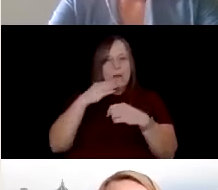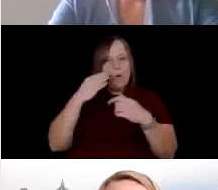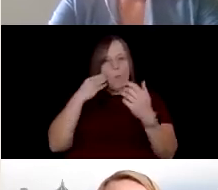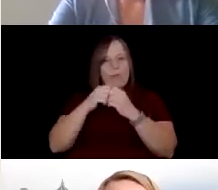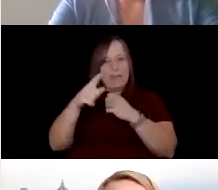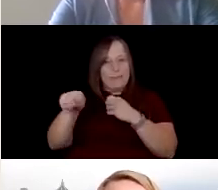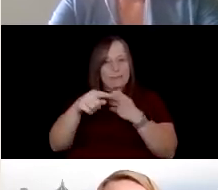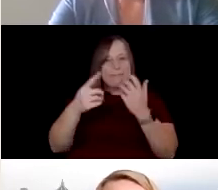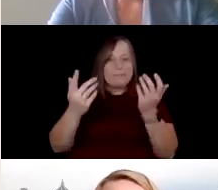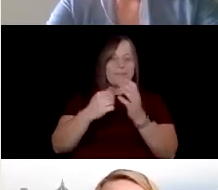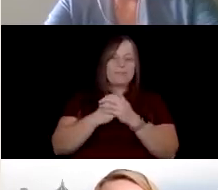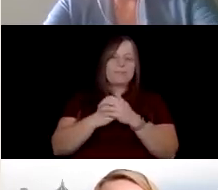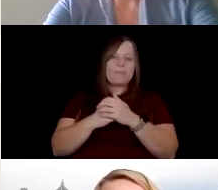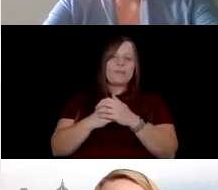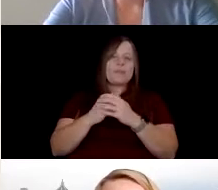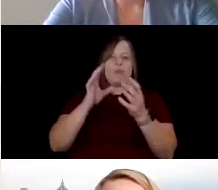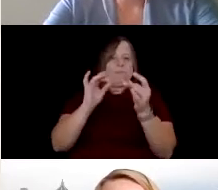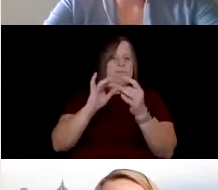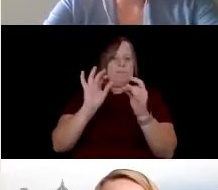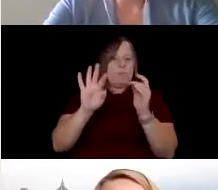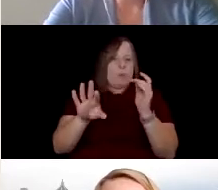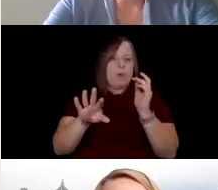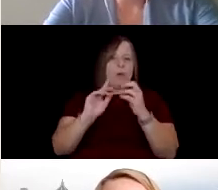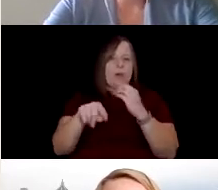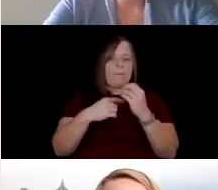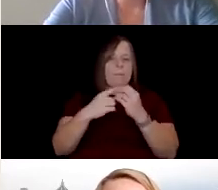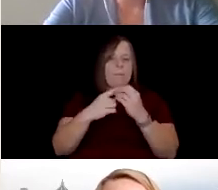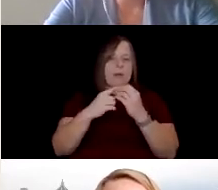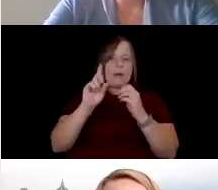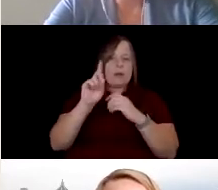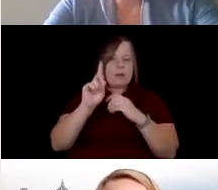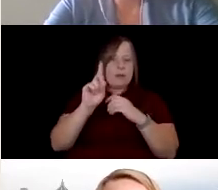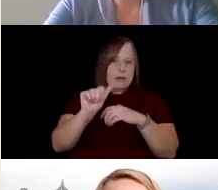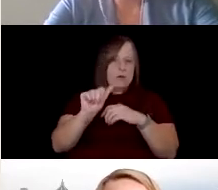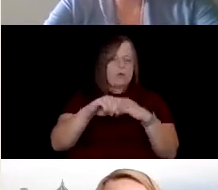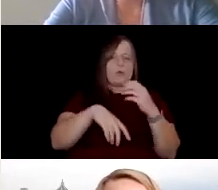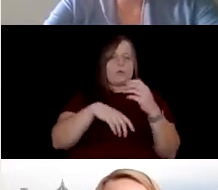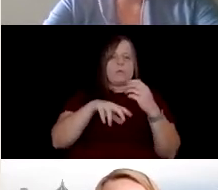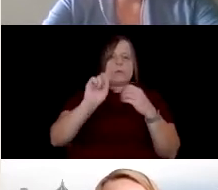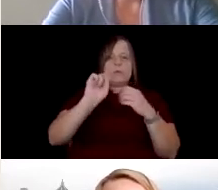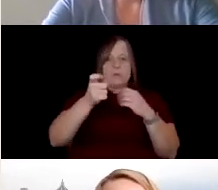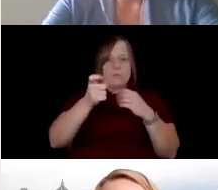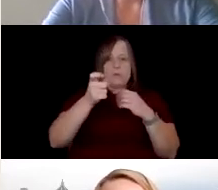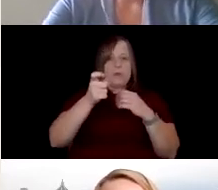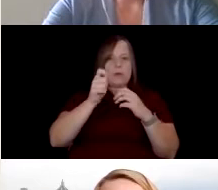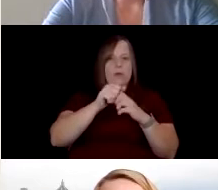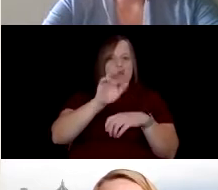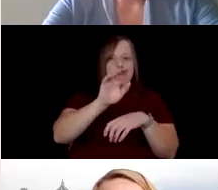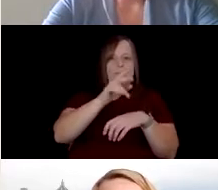I also just kinda wanted to make a note here about diagnosis of TBI and diagnosis of PTSD. So, I mean, a lot of us know about